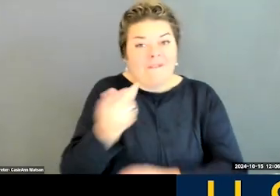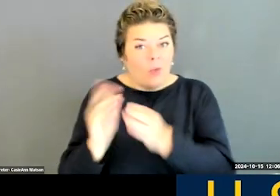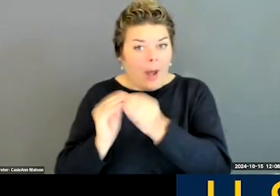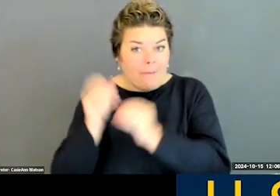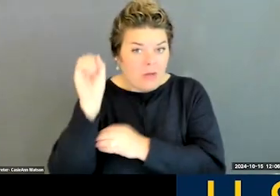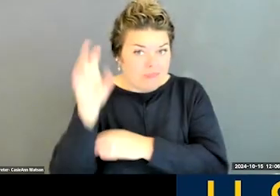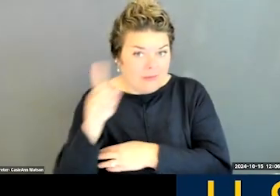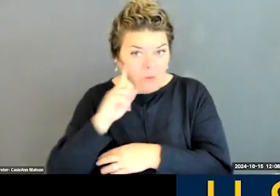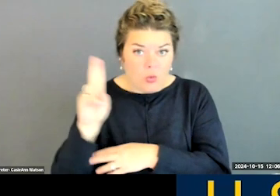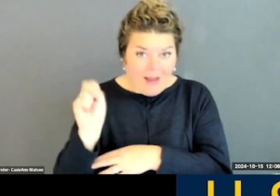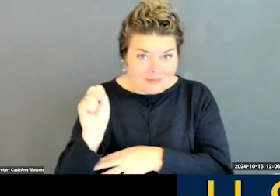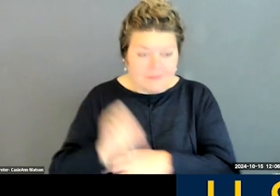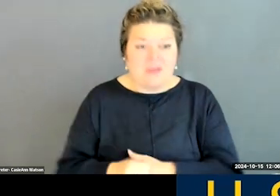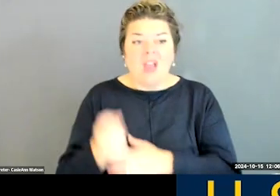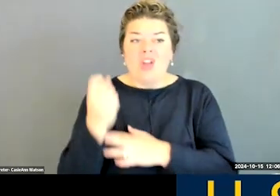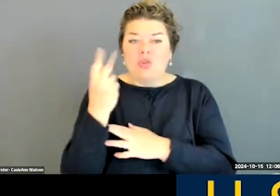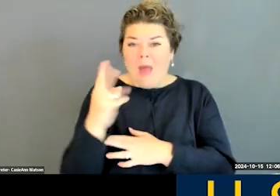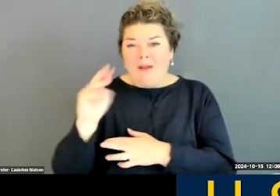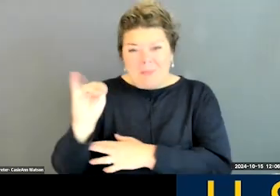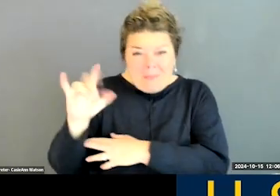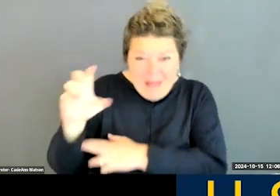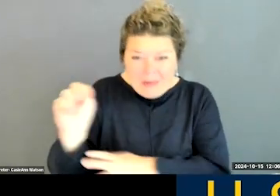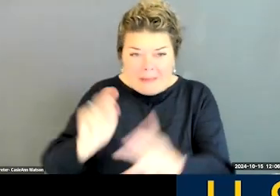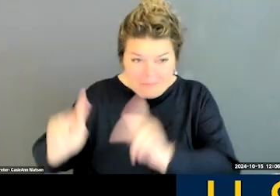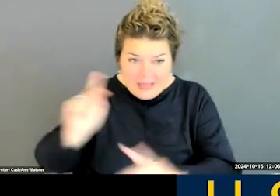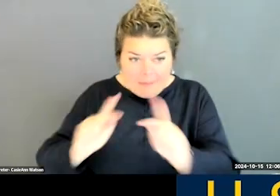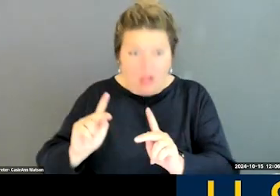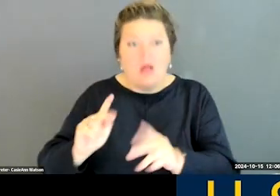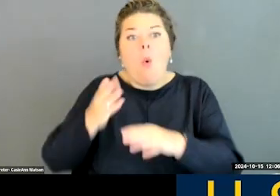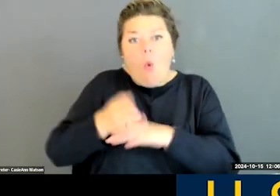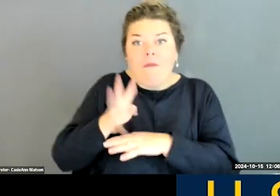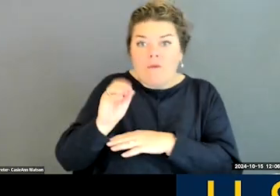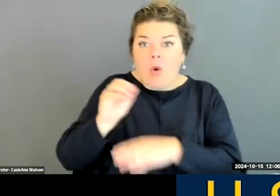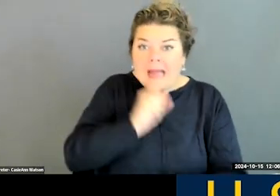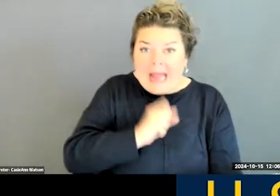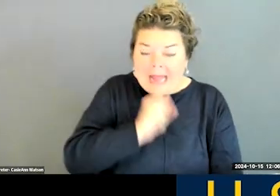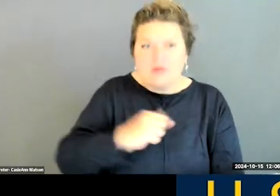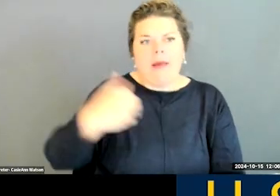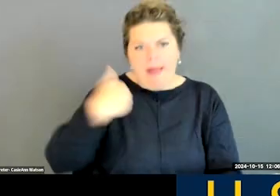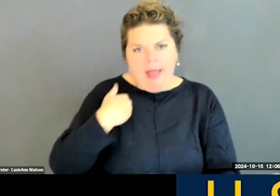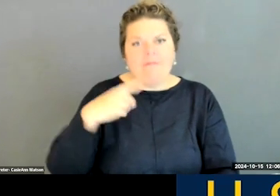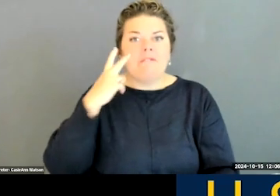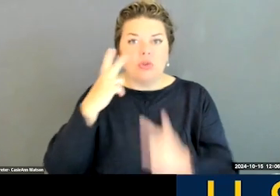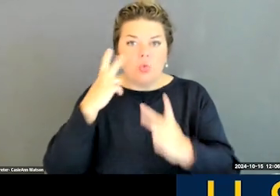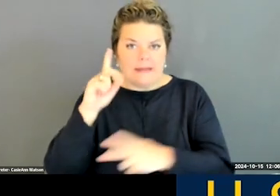12 million people over the age of 40 have a visual disability, a million are blind,